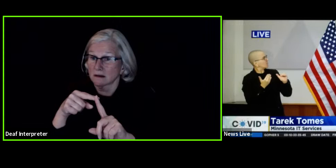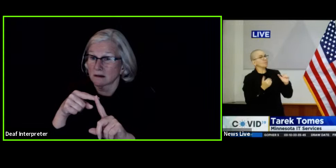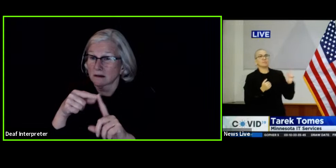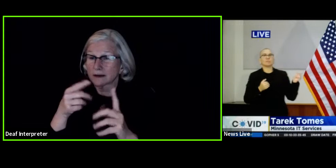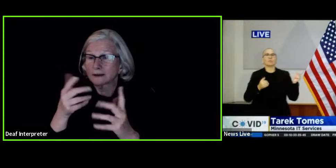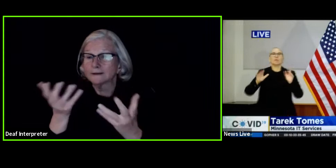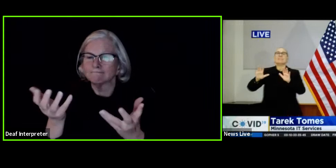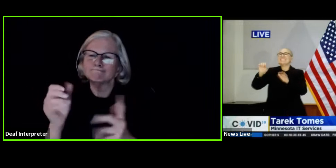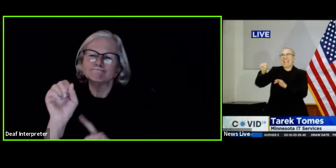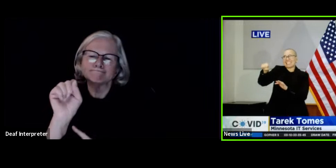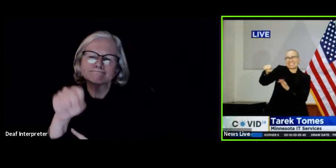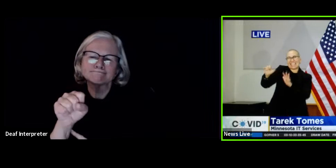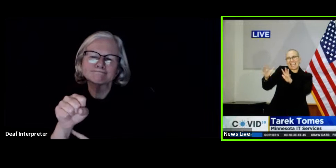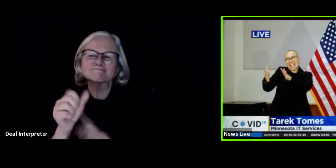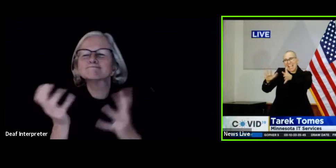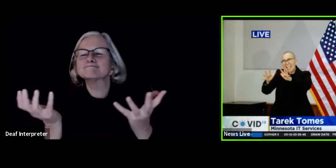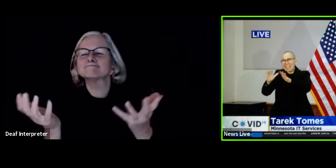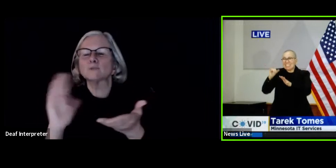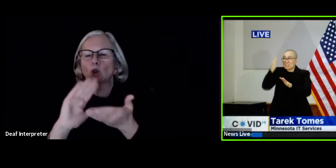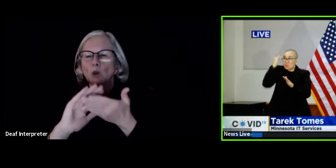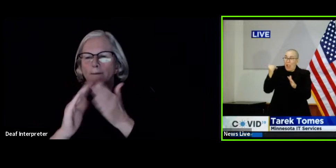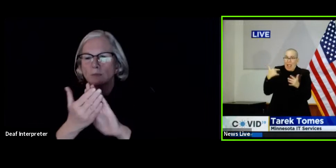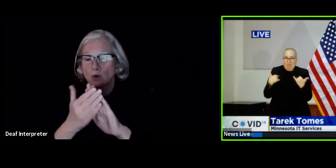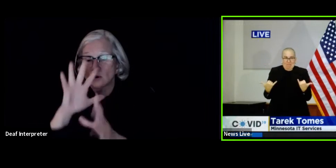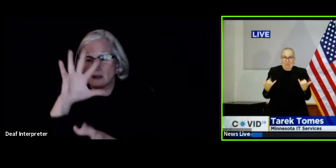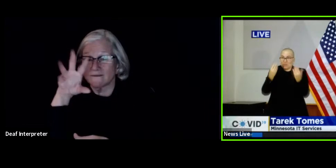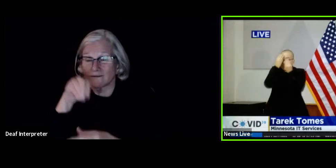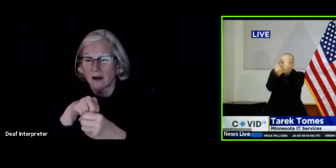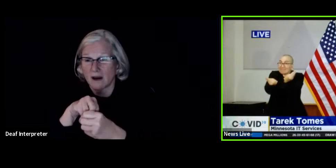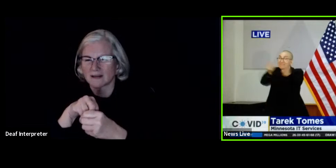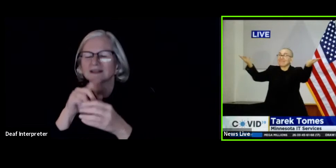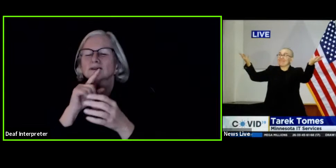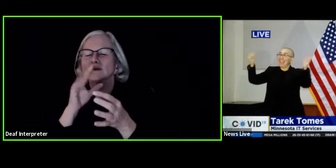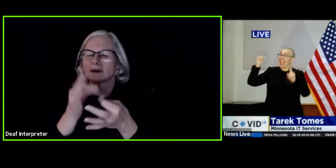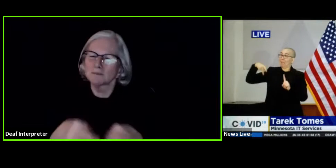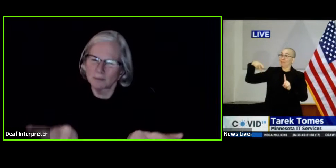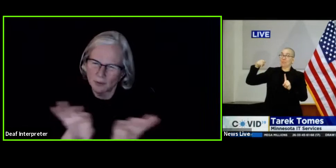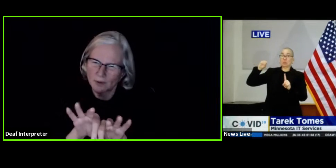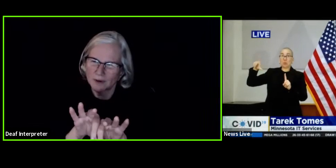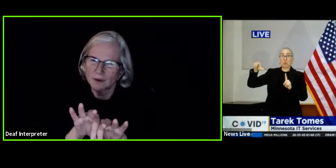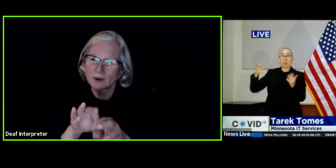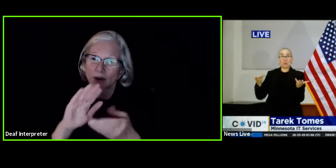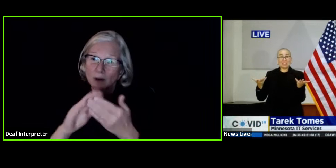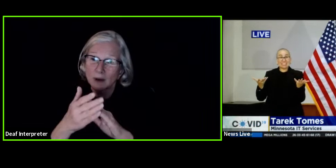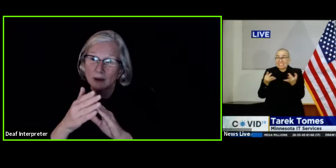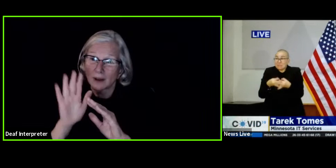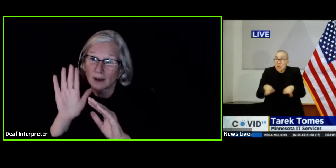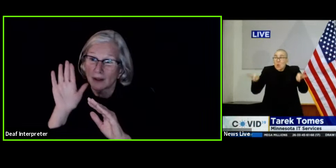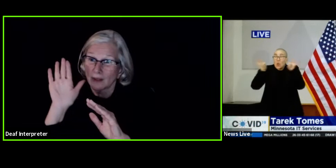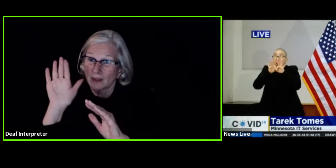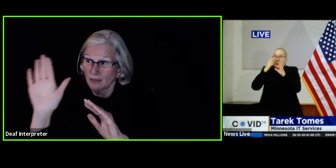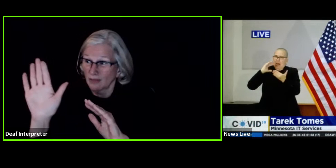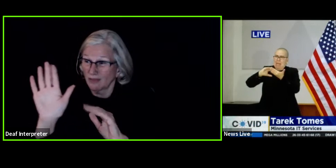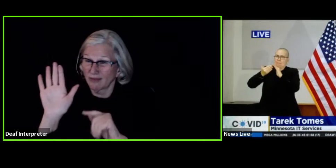AS IT RELATES TO THE POTENTIAL, IS REALLY, REALLY IMPORTANT, THAT COMMUNITIES IN THEIR SETTINGS CAN DECIDE THAT